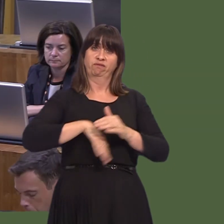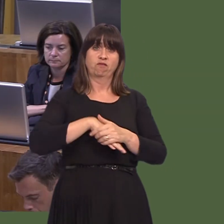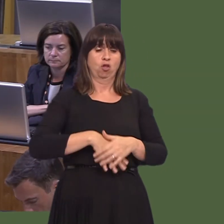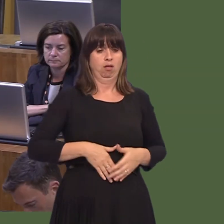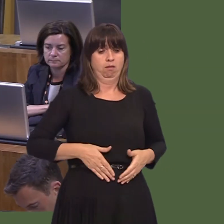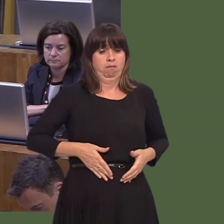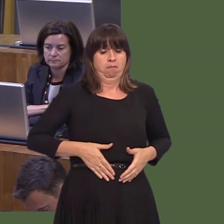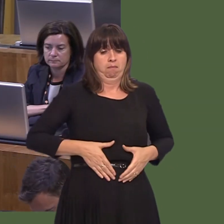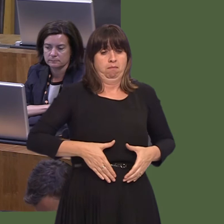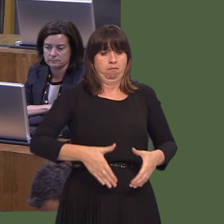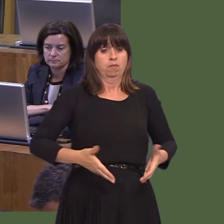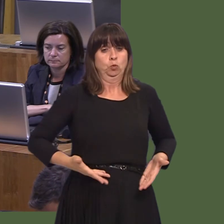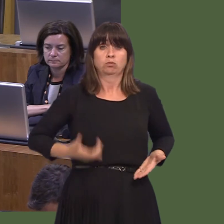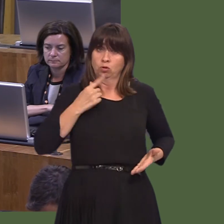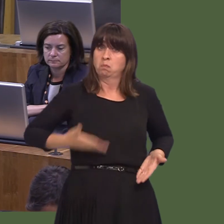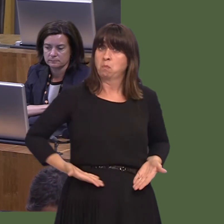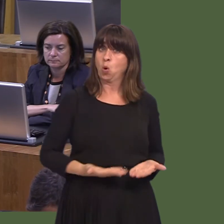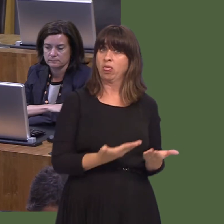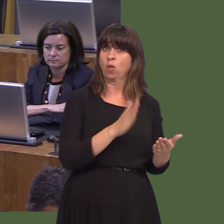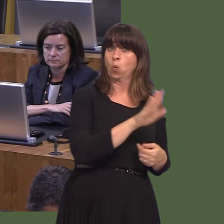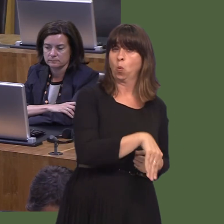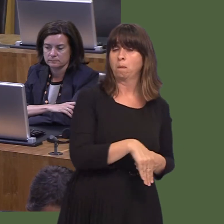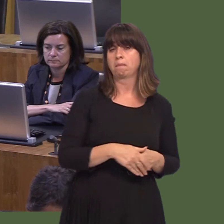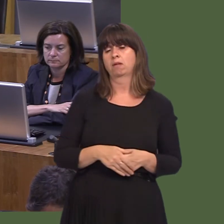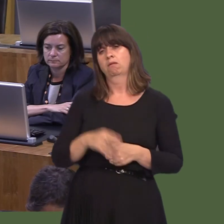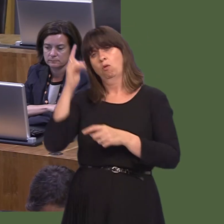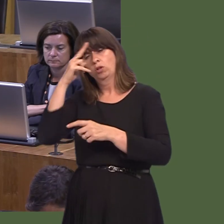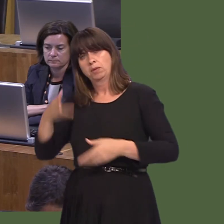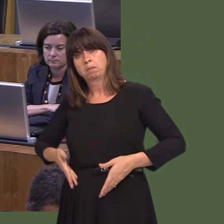services from birth at home or in hospital, including both midwifery and obstetric-led